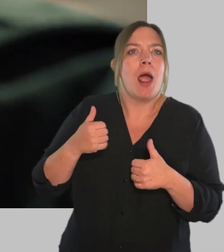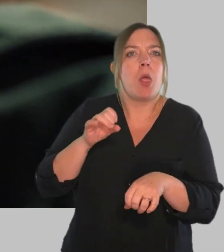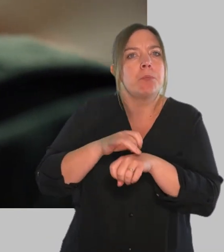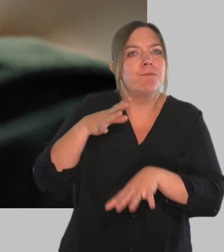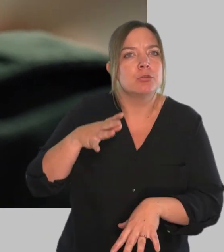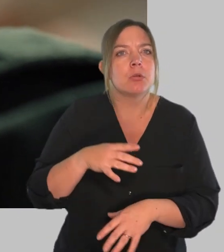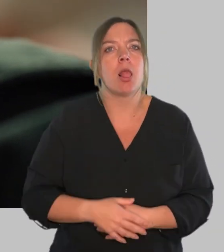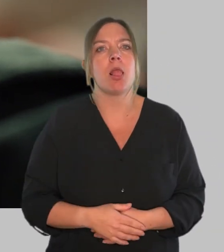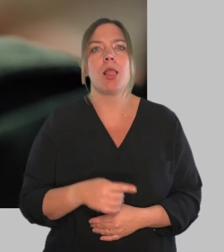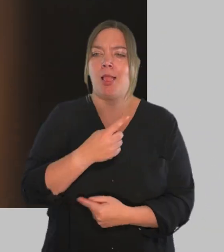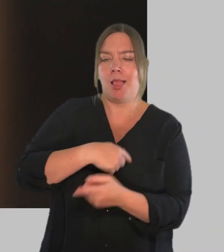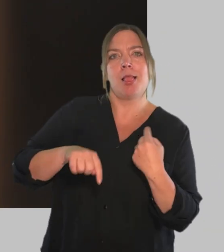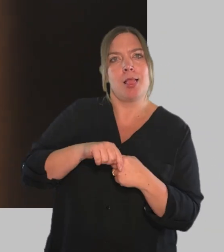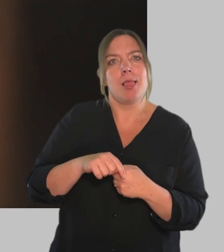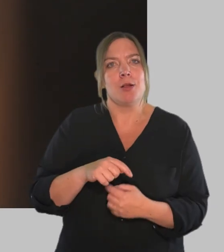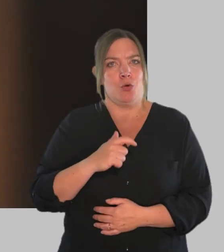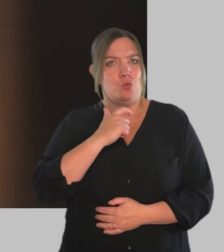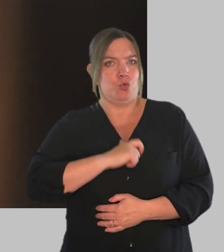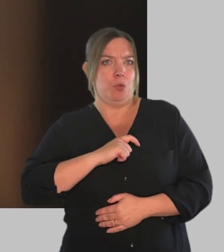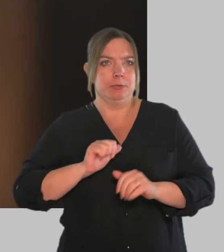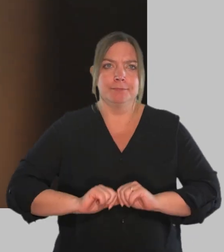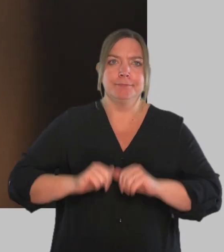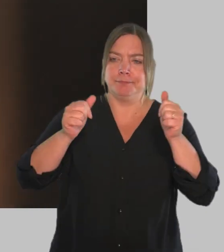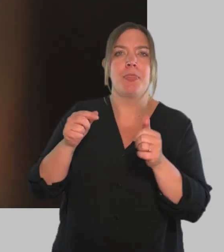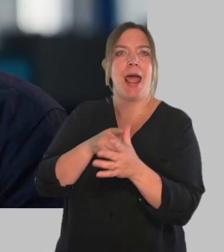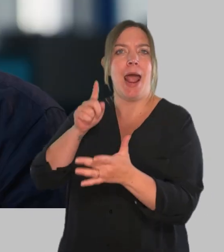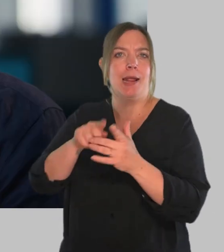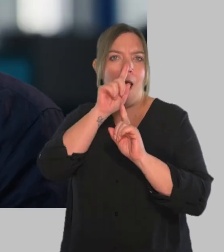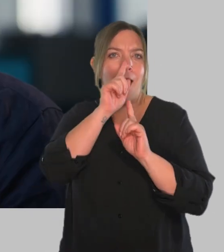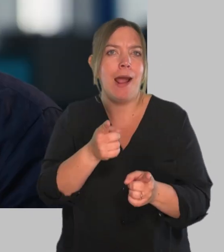I'm a human. You’re a human. We're in different positions, but you understand what I'm going through.